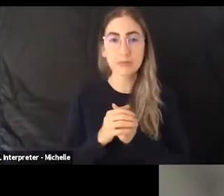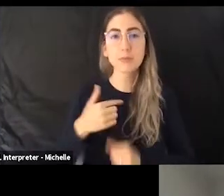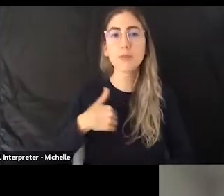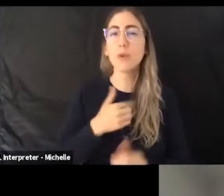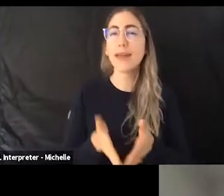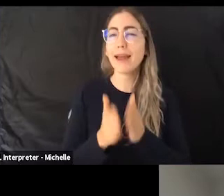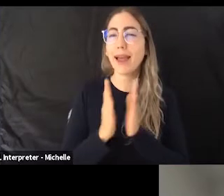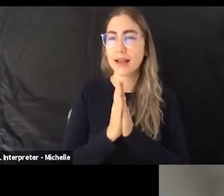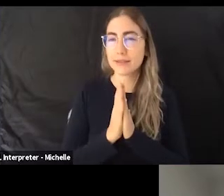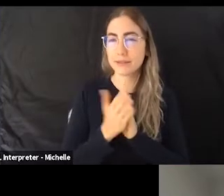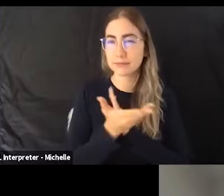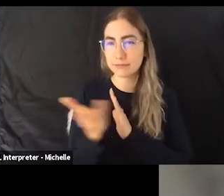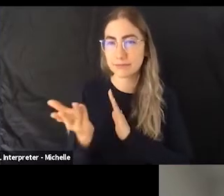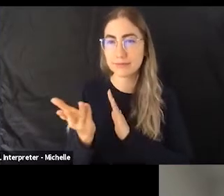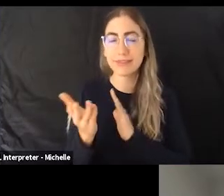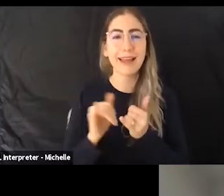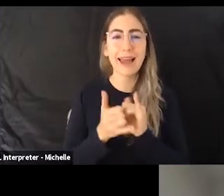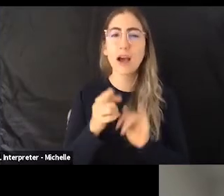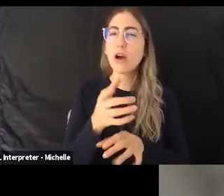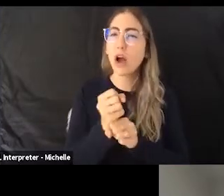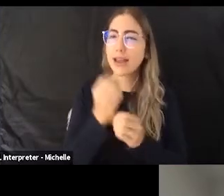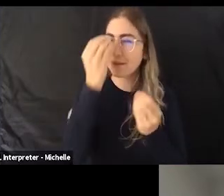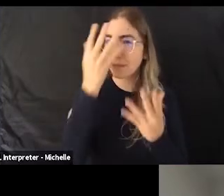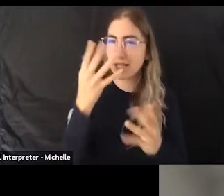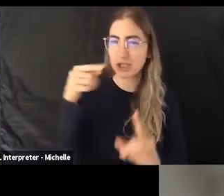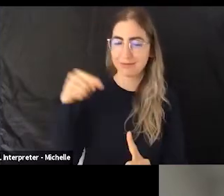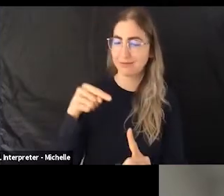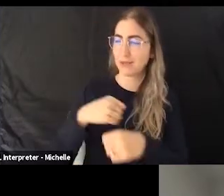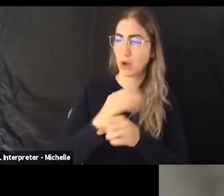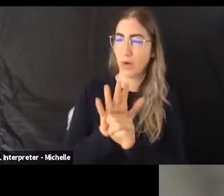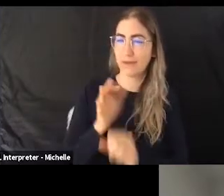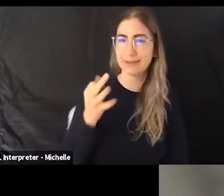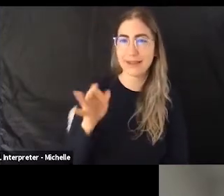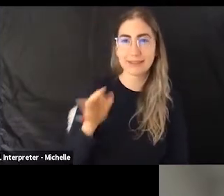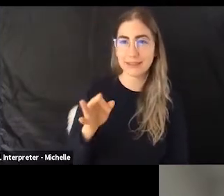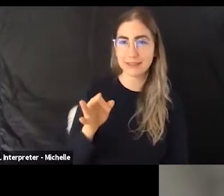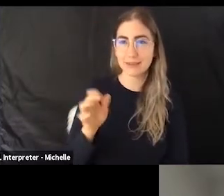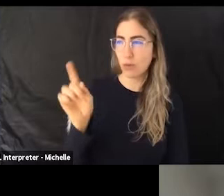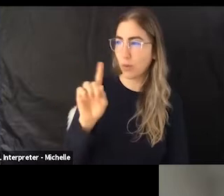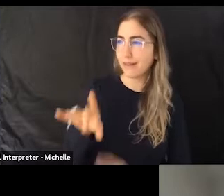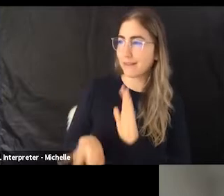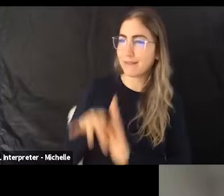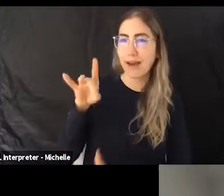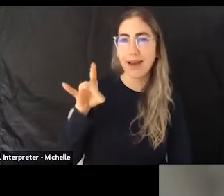ABOUT HOW THEY GOT INFORMATION ABOUT QUESTIONS ABOUT HOW THEY GOT INFORMATION ABOUT COVID-19, COVID-19, WAYS THAT COVID-19 HEALTH AND SAFETY MEASURES HAVE